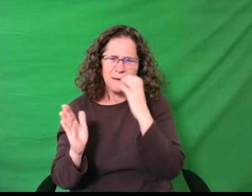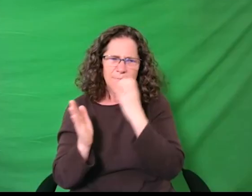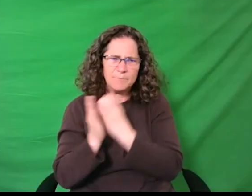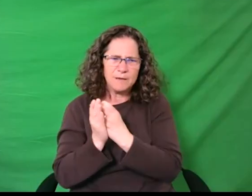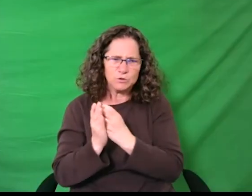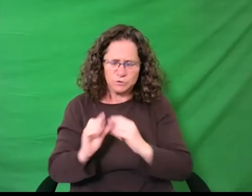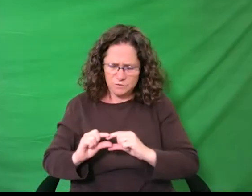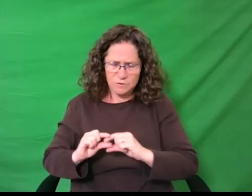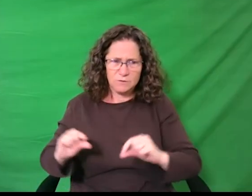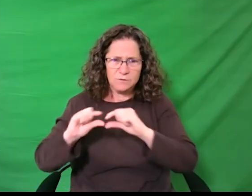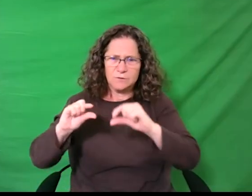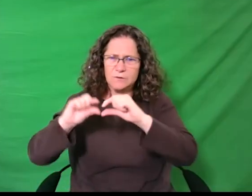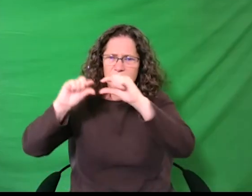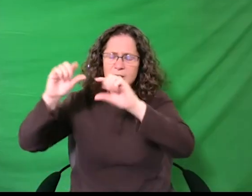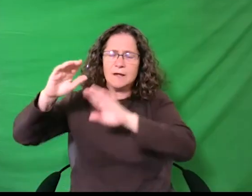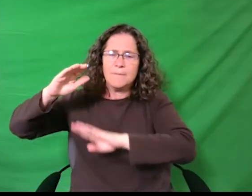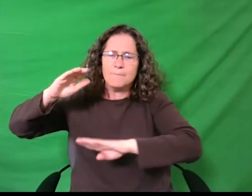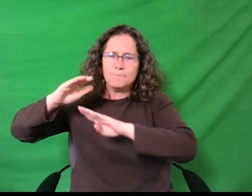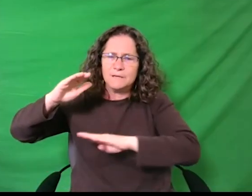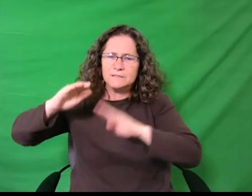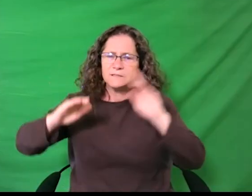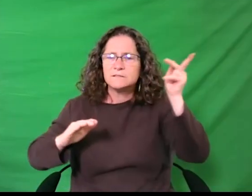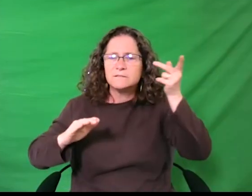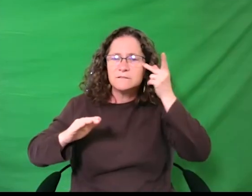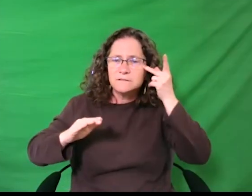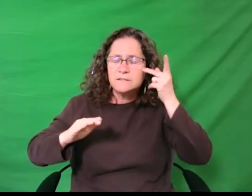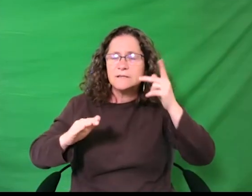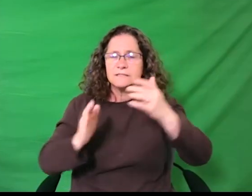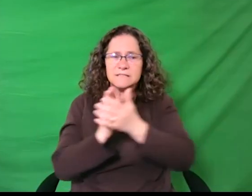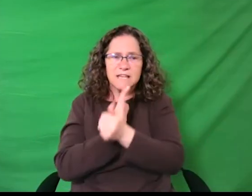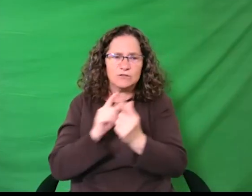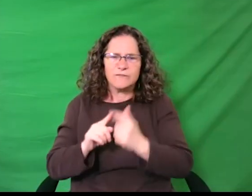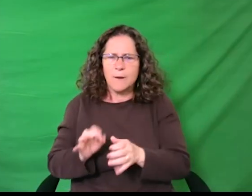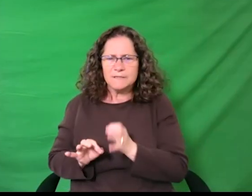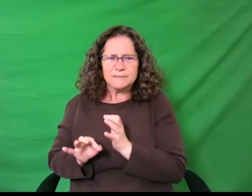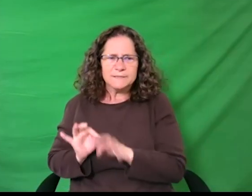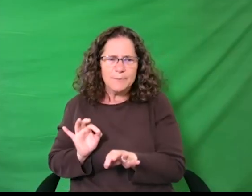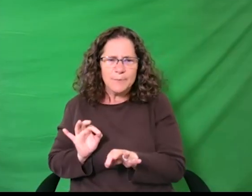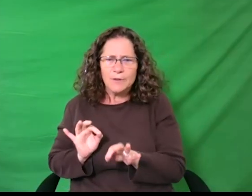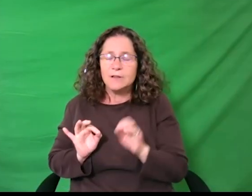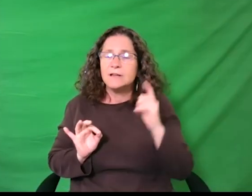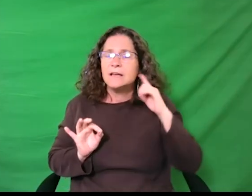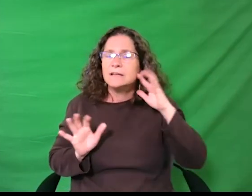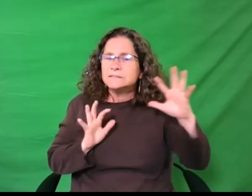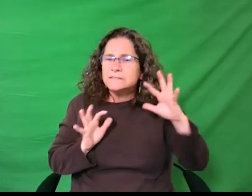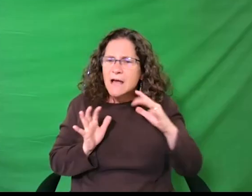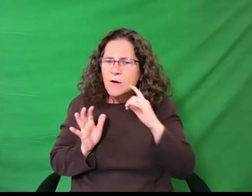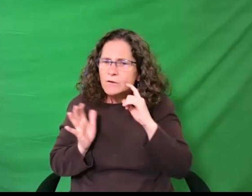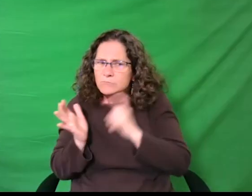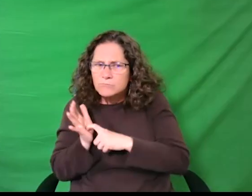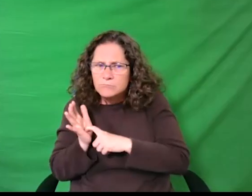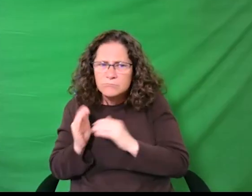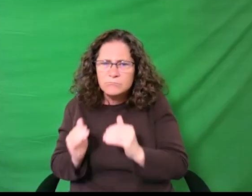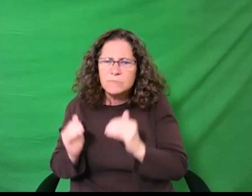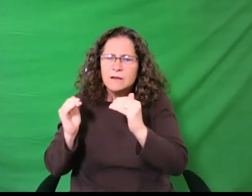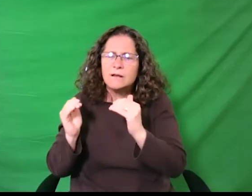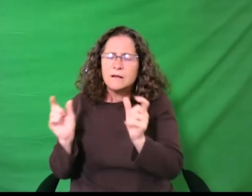skills going from simplest to most complex, starting with phoneme isolation, blending, segmentation,